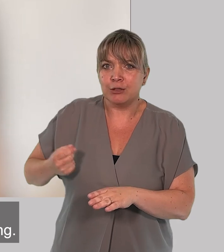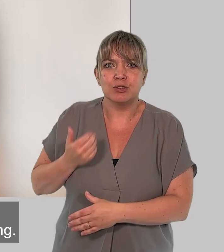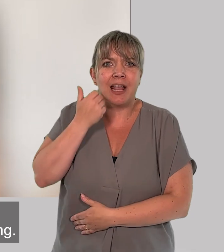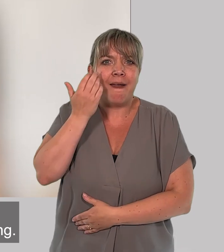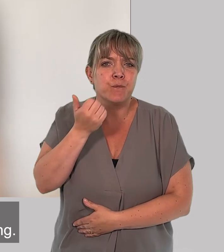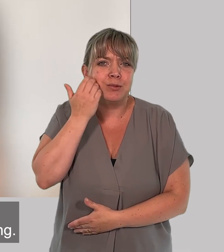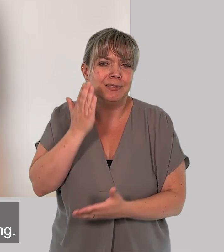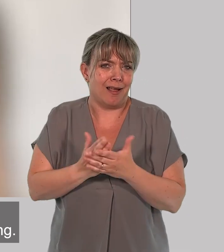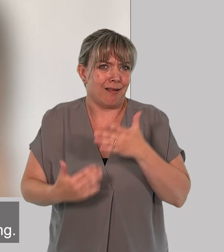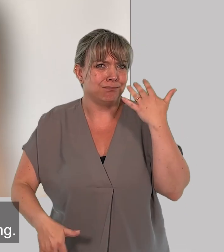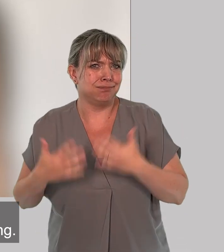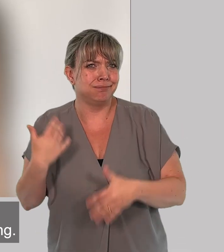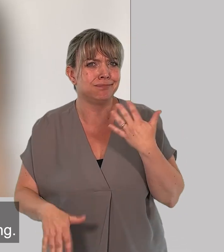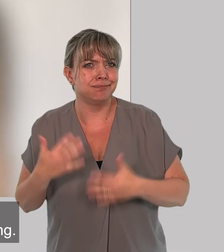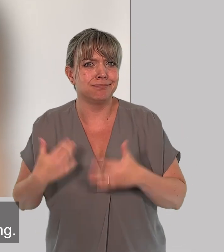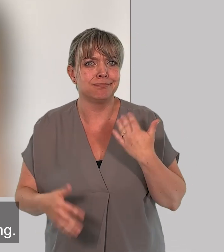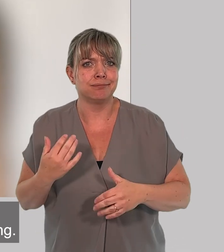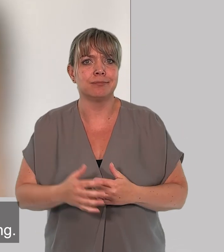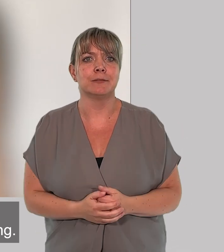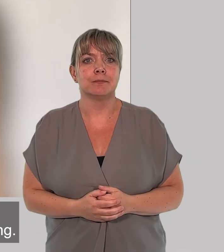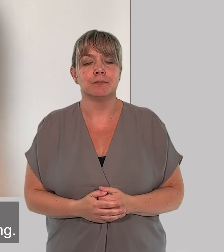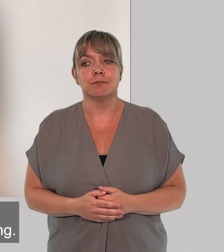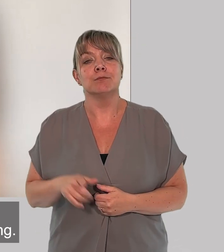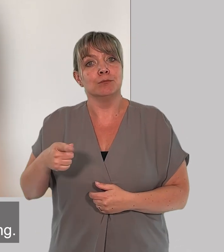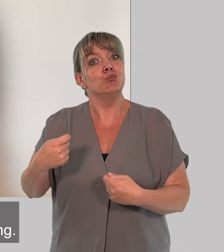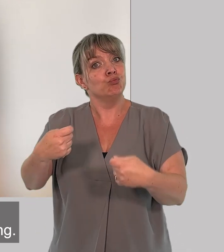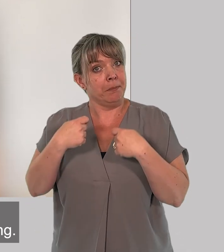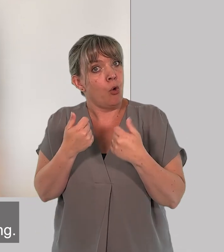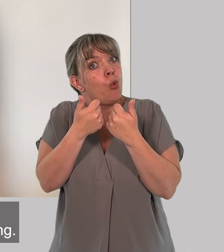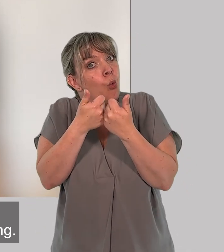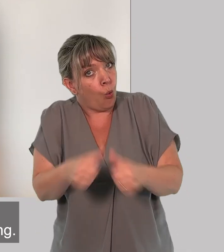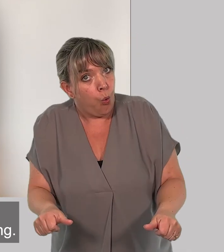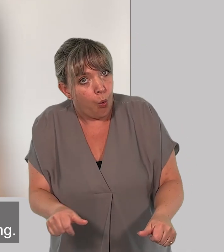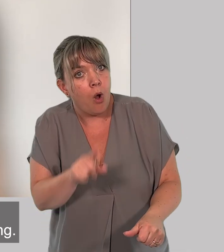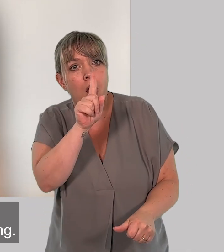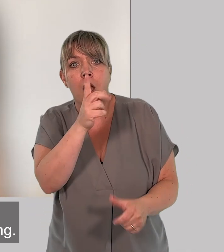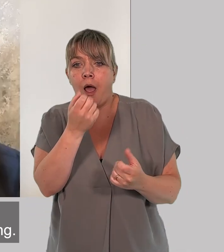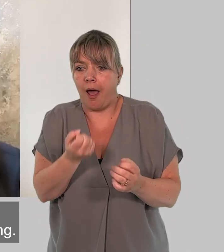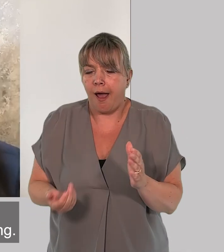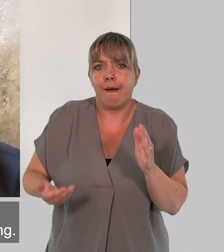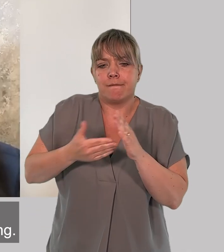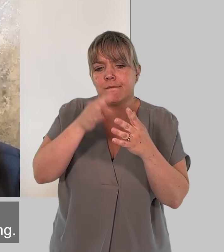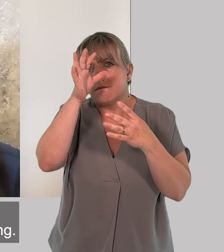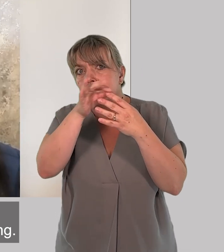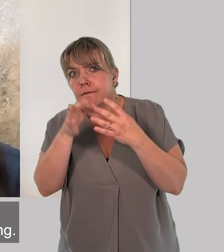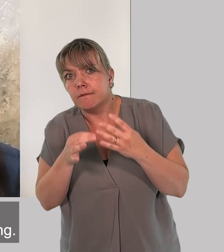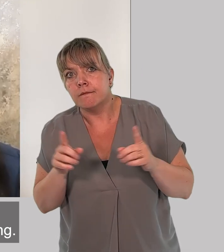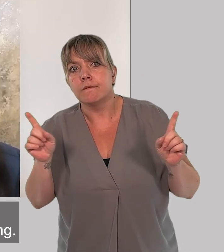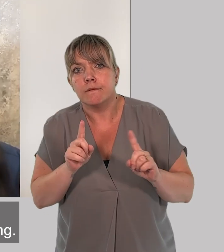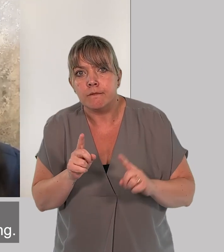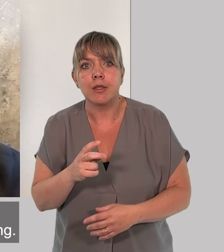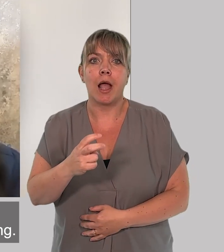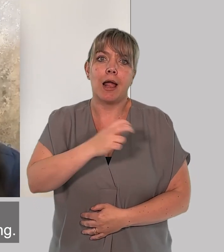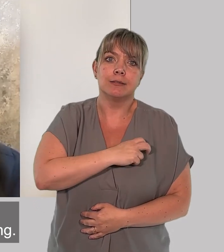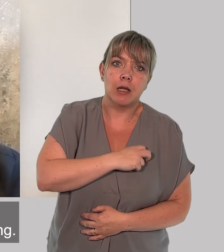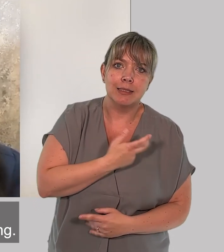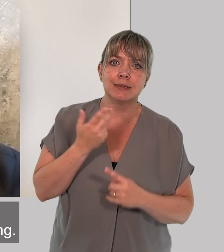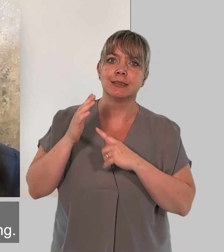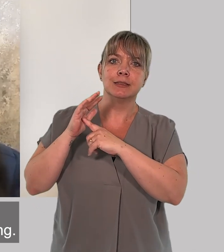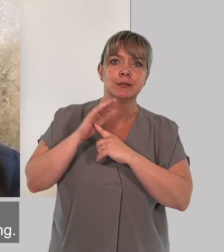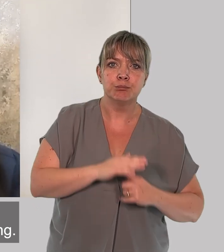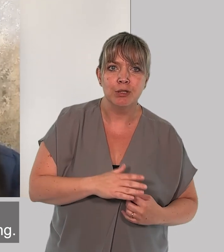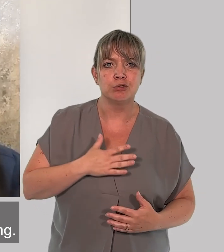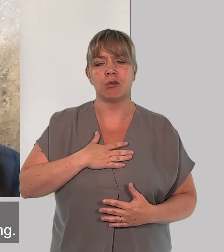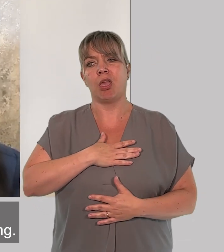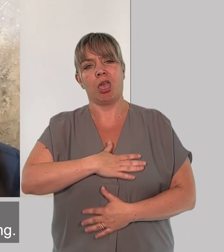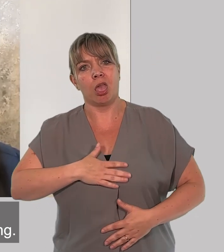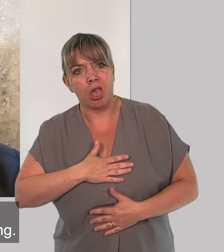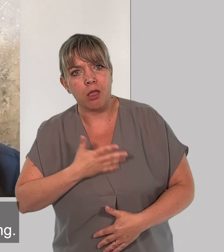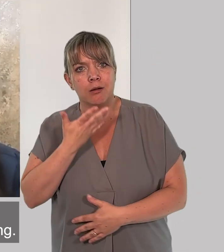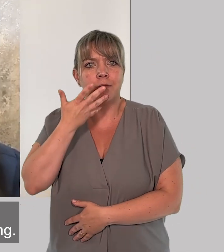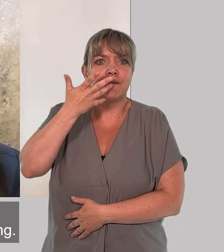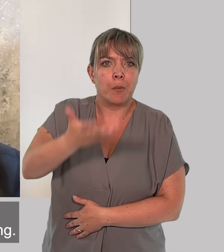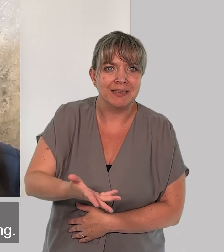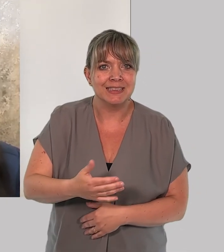This treatment comes with a cure as well as severe side effects like anxiety, depression, nausea, vomiting.